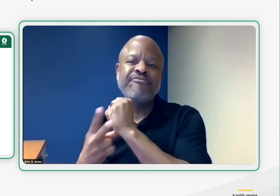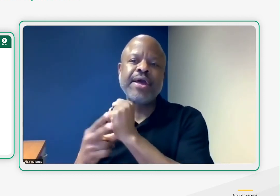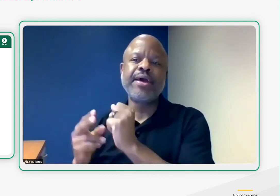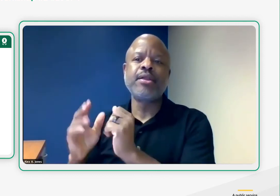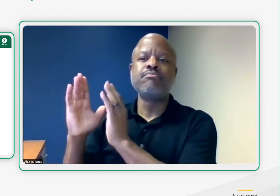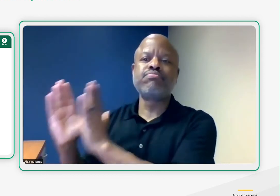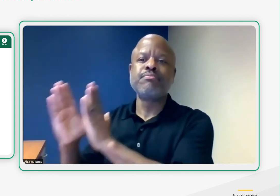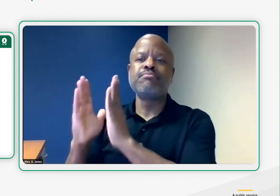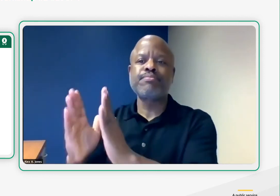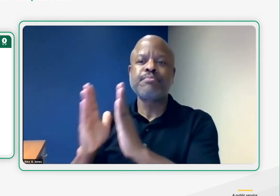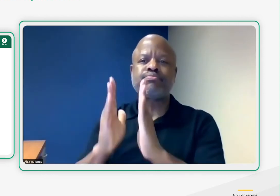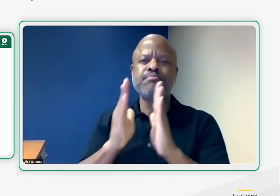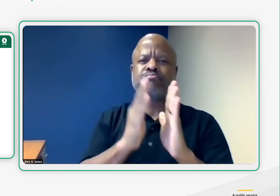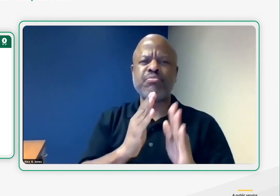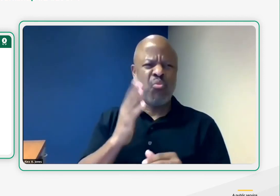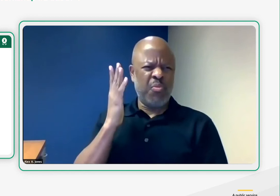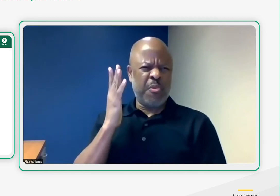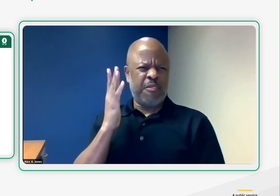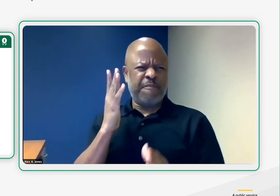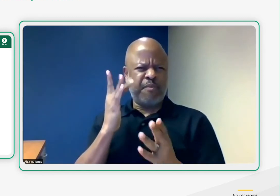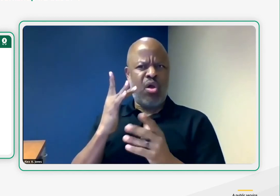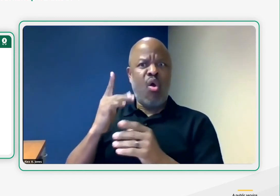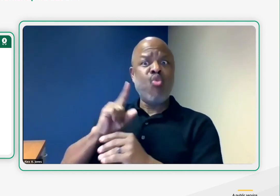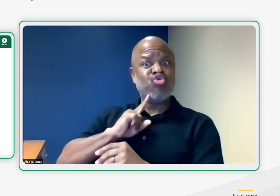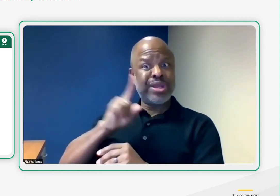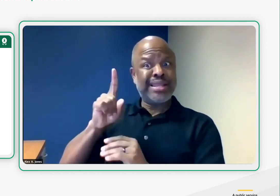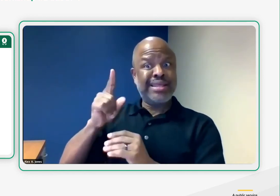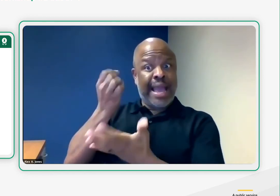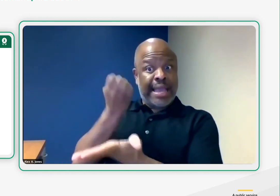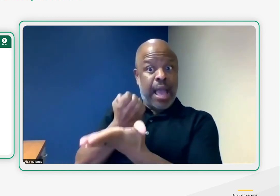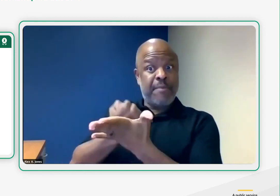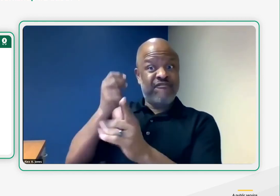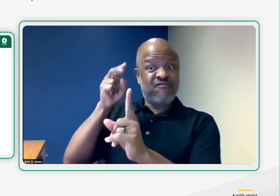or the like. And there's a couple of different categories.